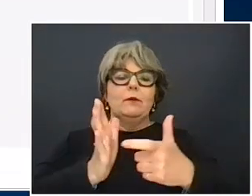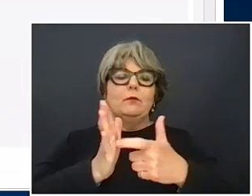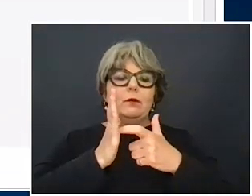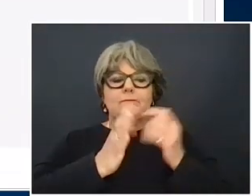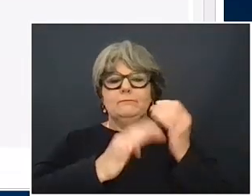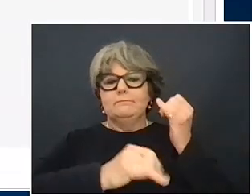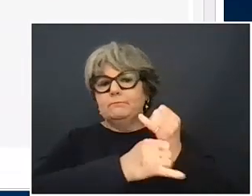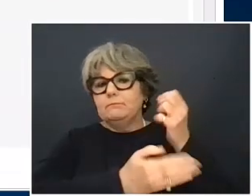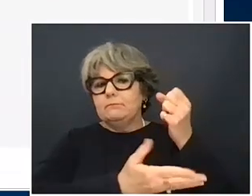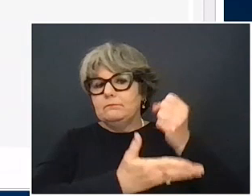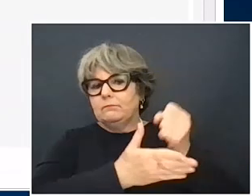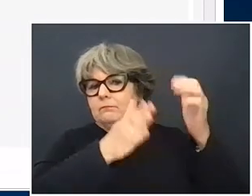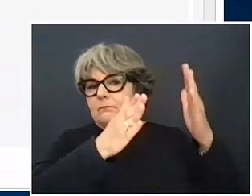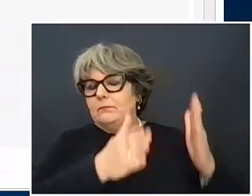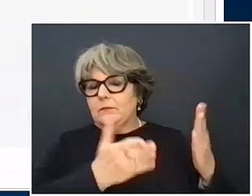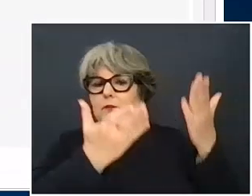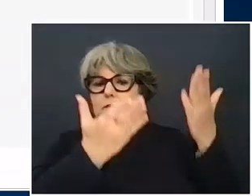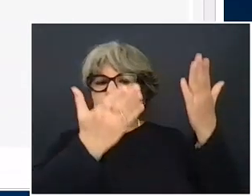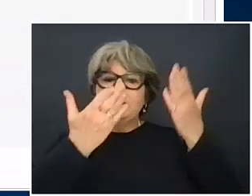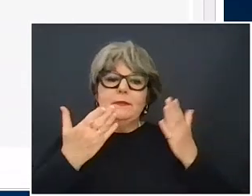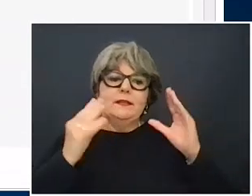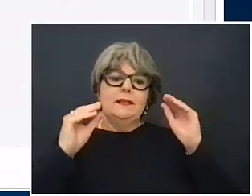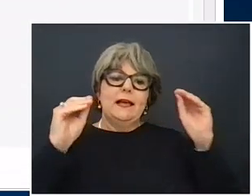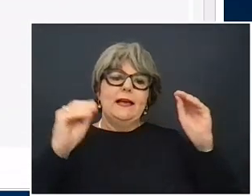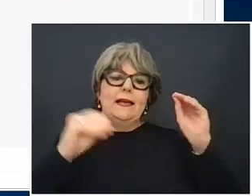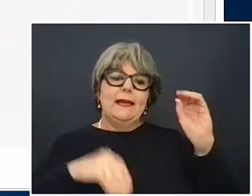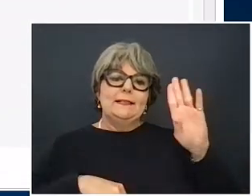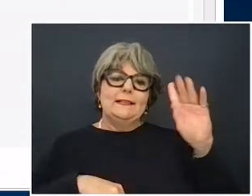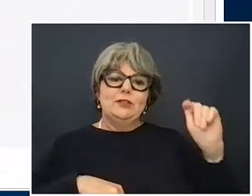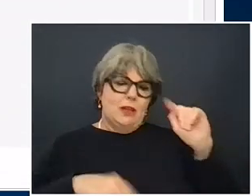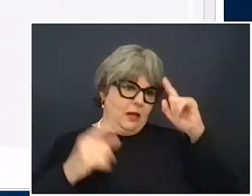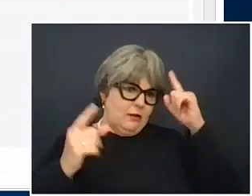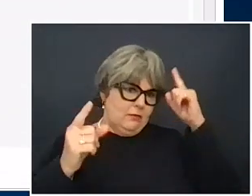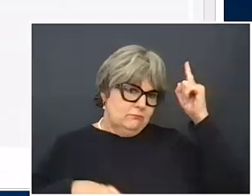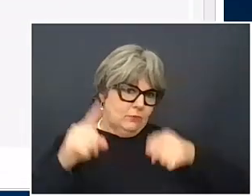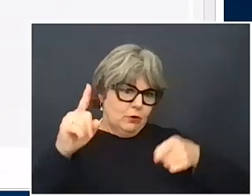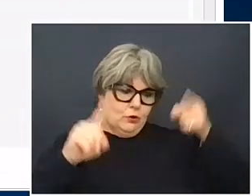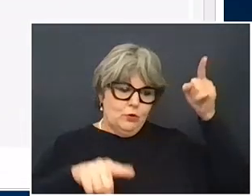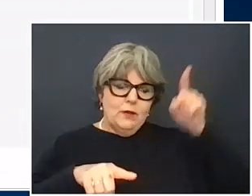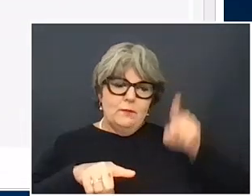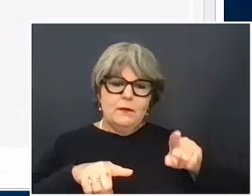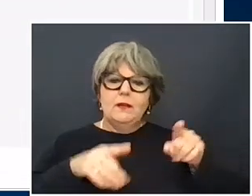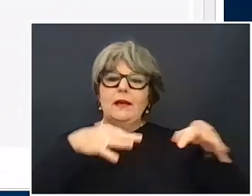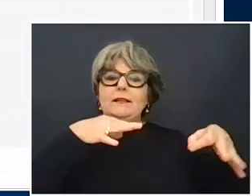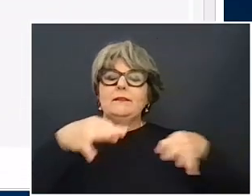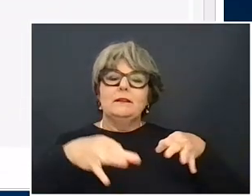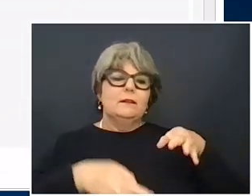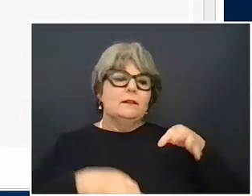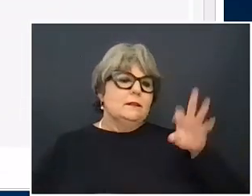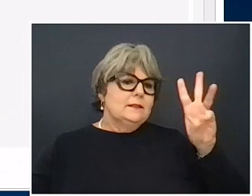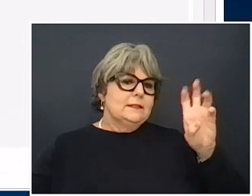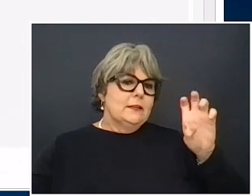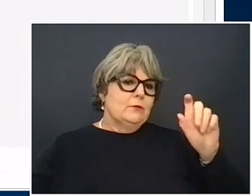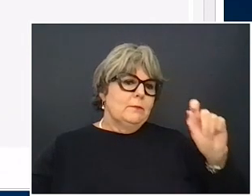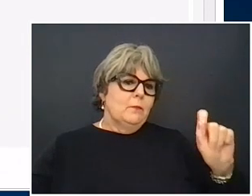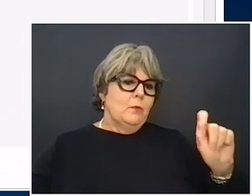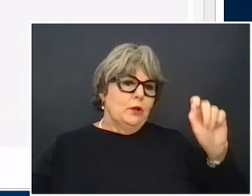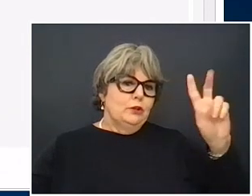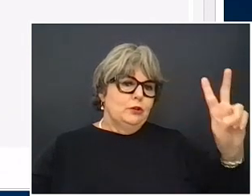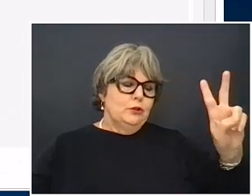to submit a teach out agreement as defined in 600.2 to the agency for approval on the